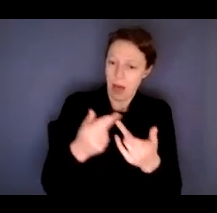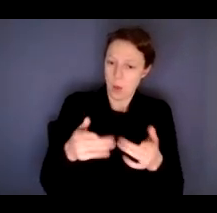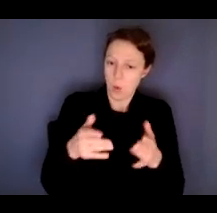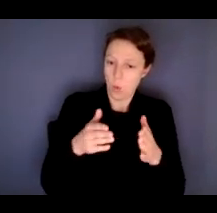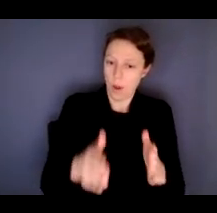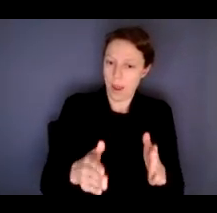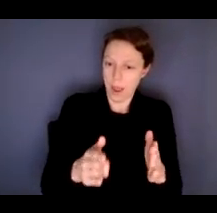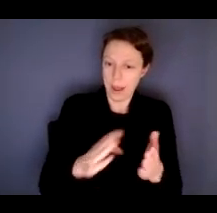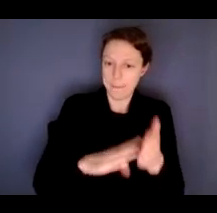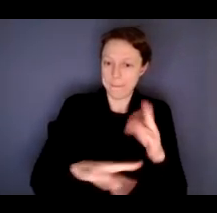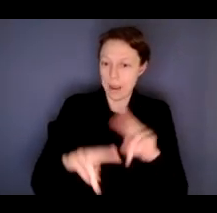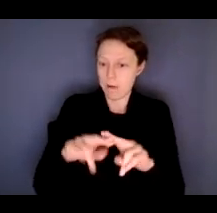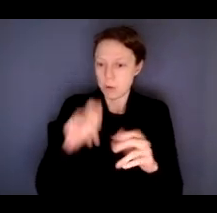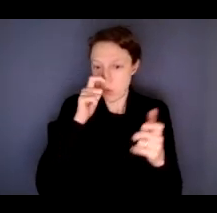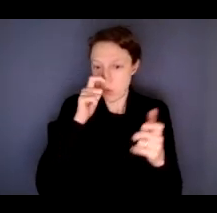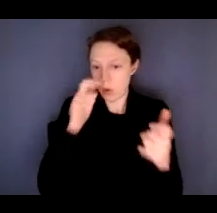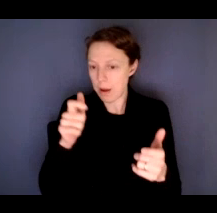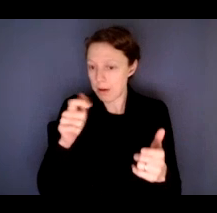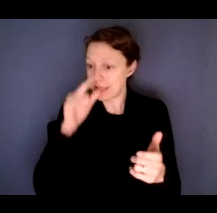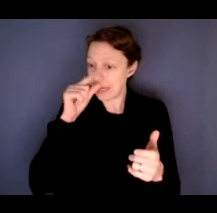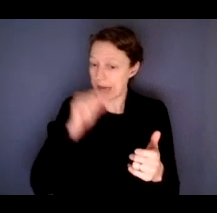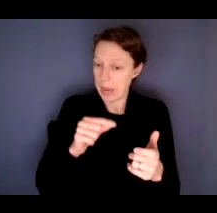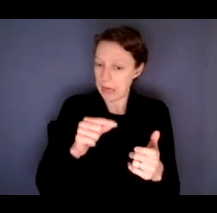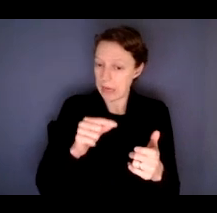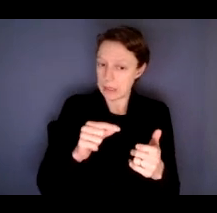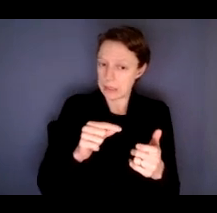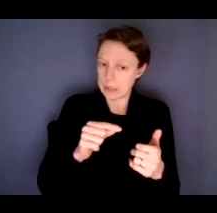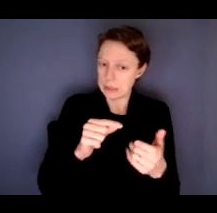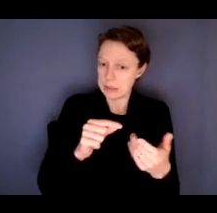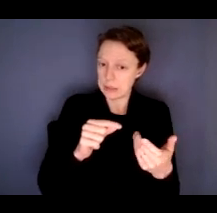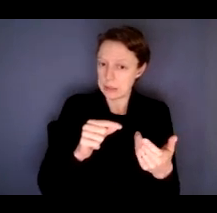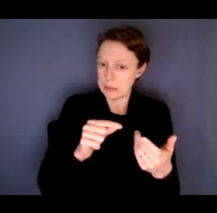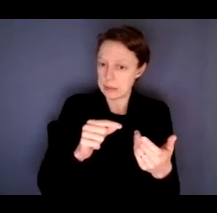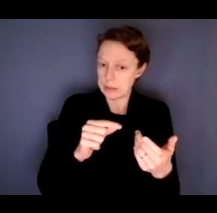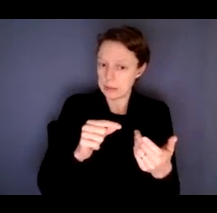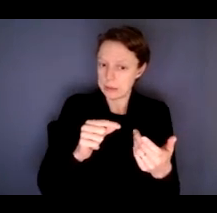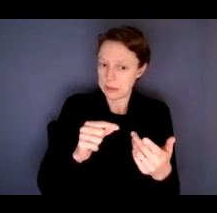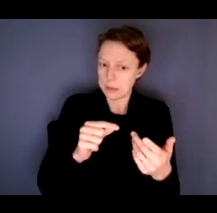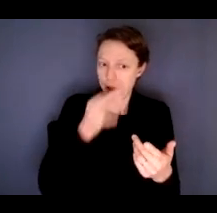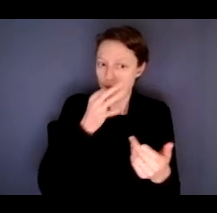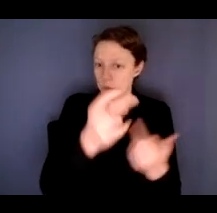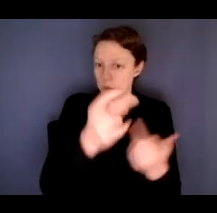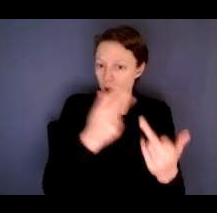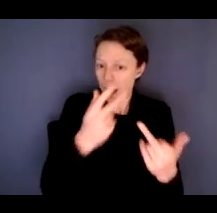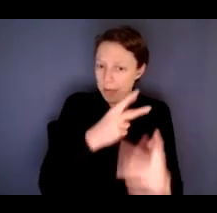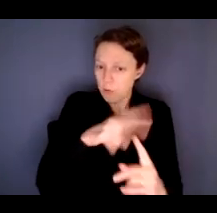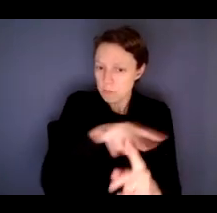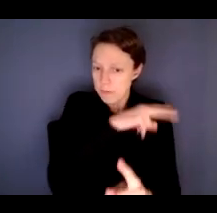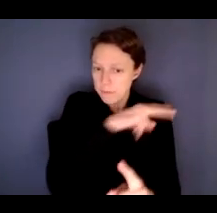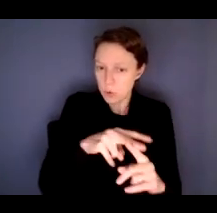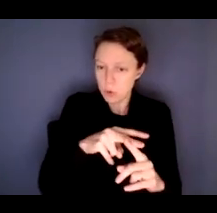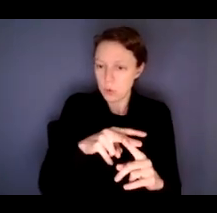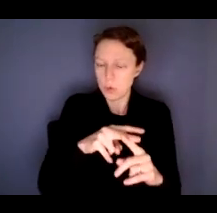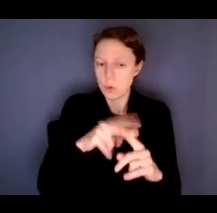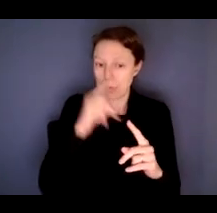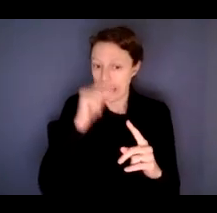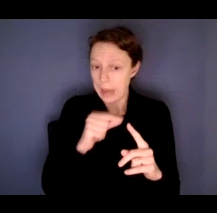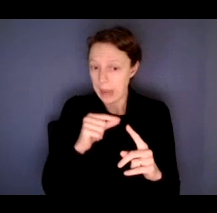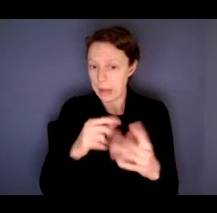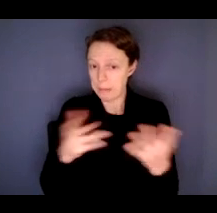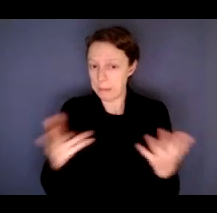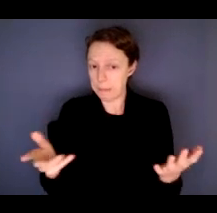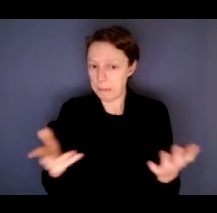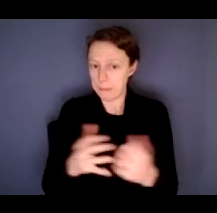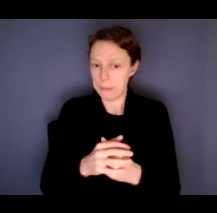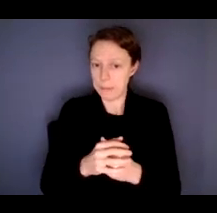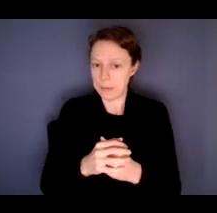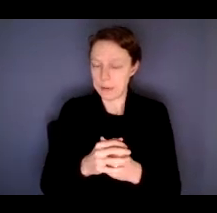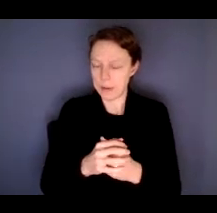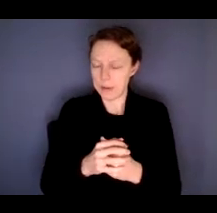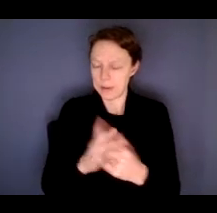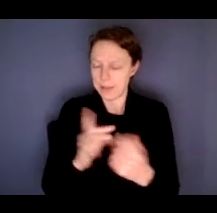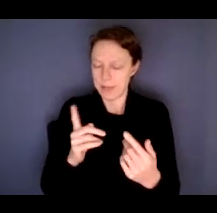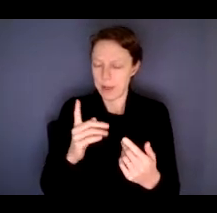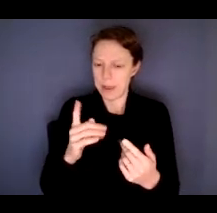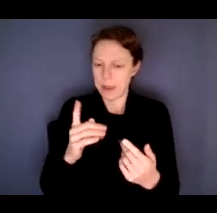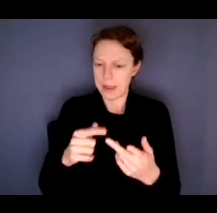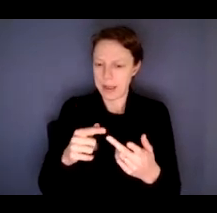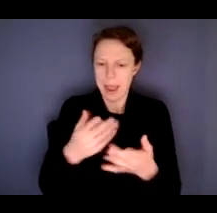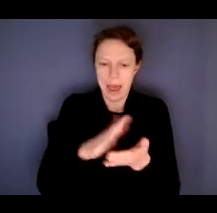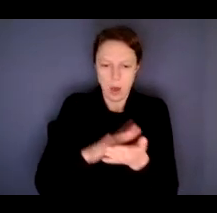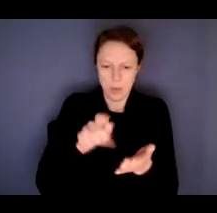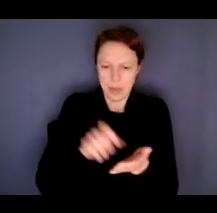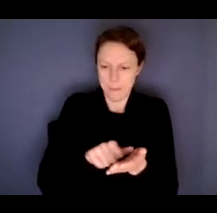or care-givers relating to a pathway - how the pathway matter is managed from reporting